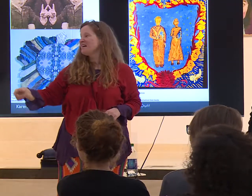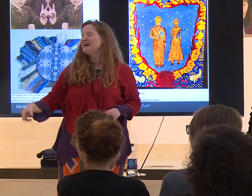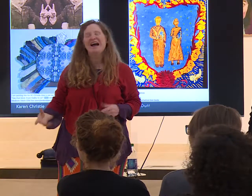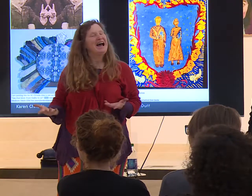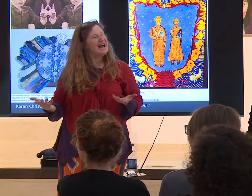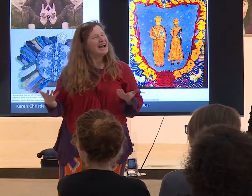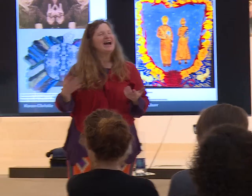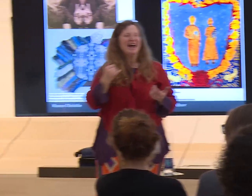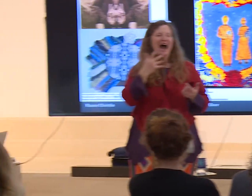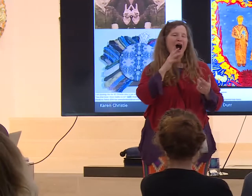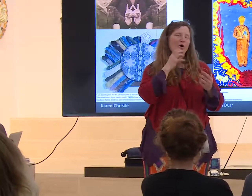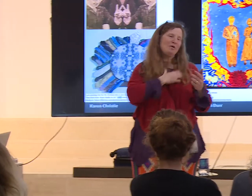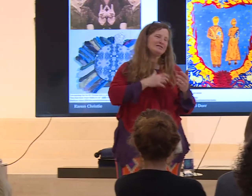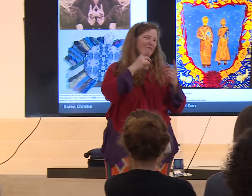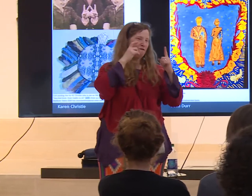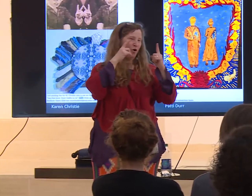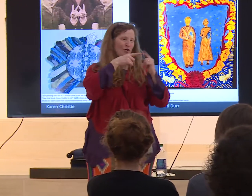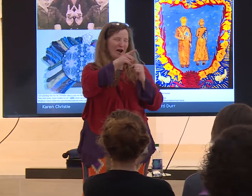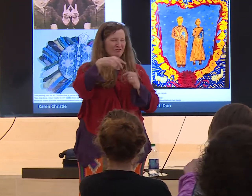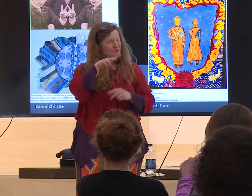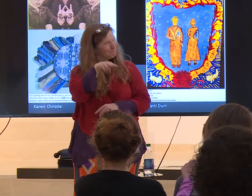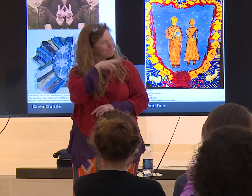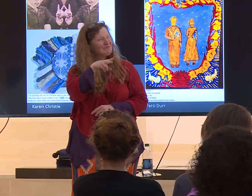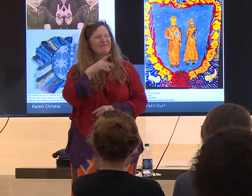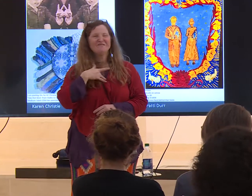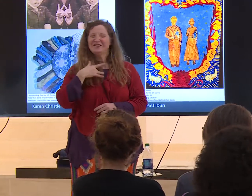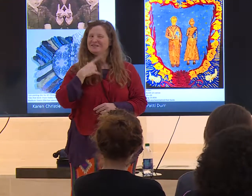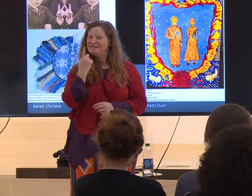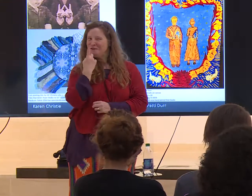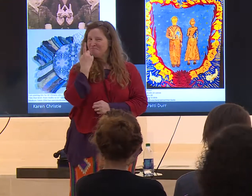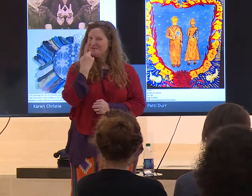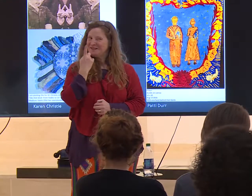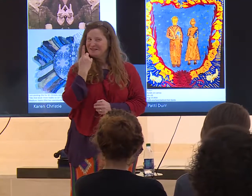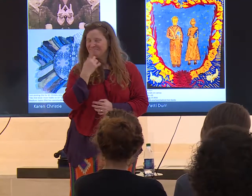So maybe it was polite at that time to hold your hand behind your back?